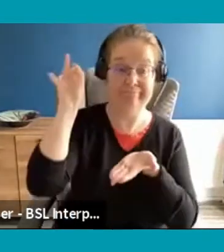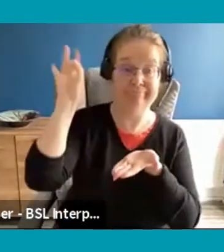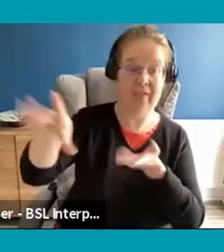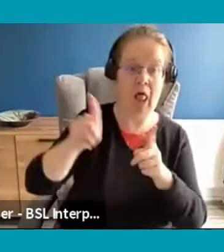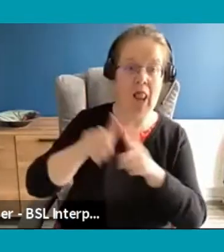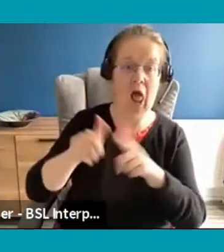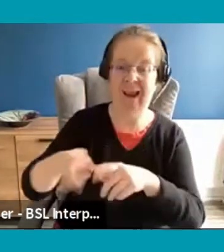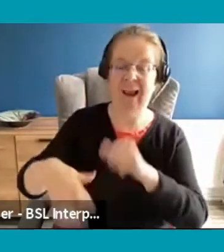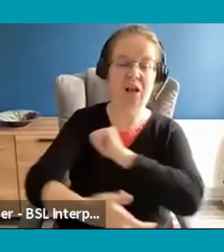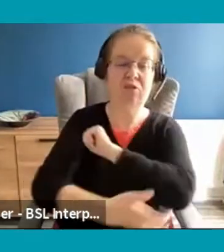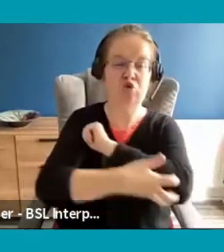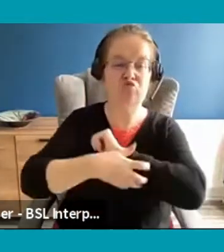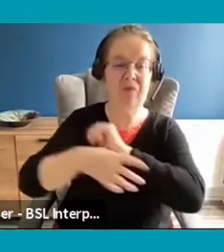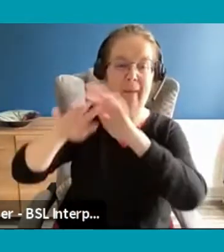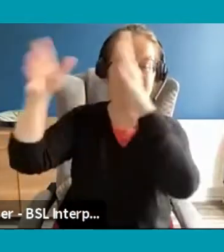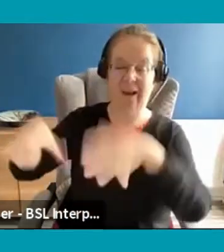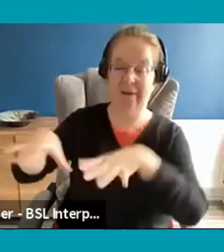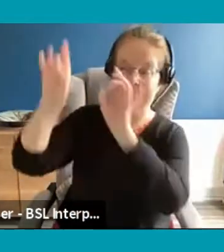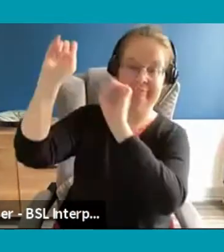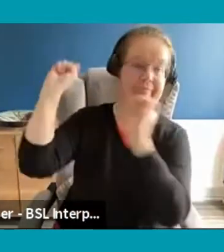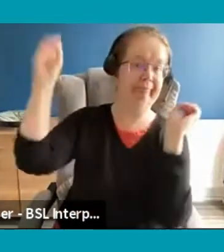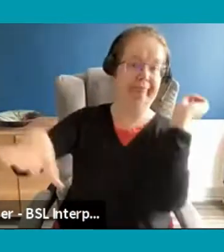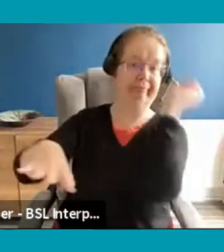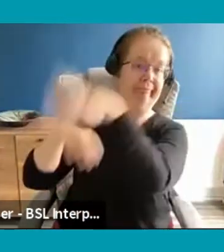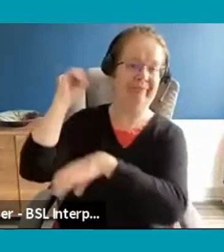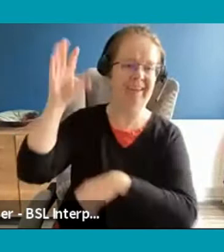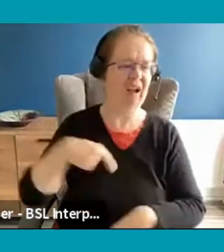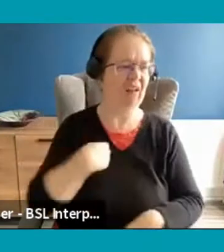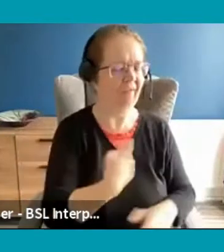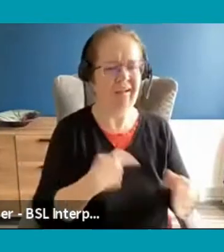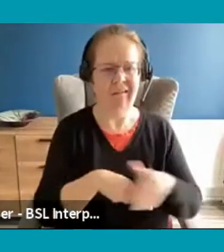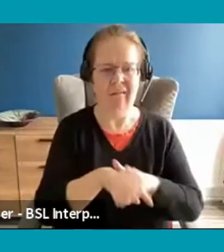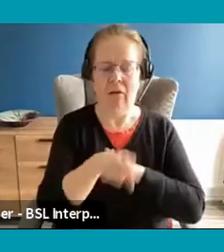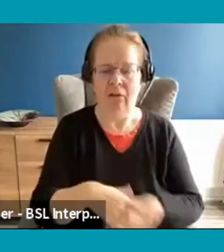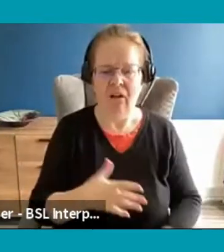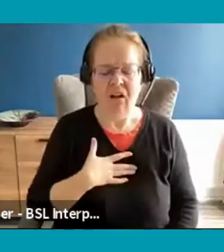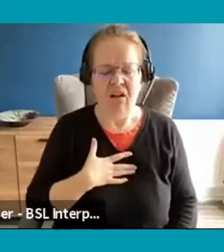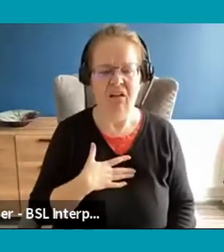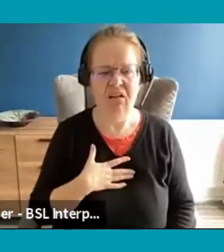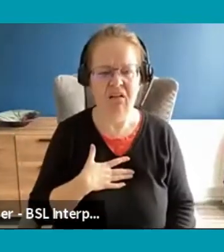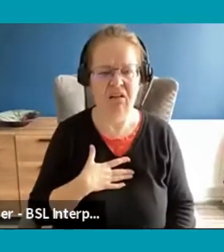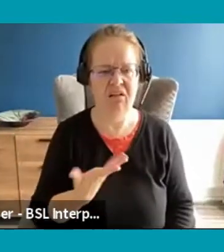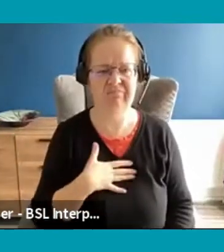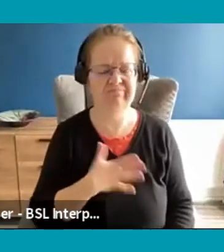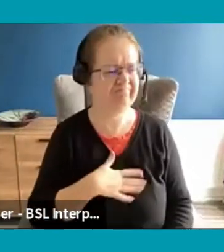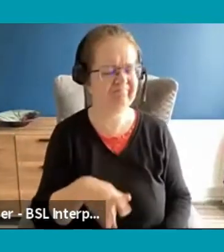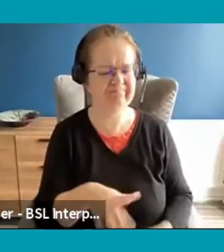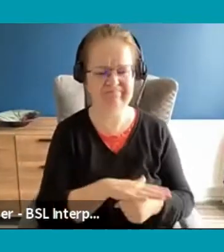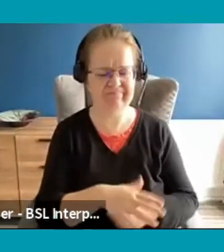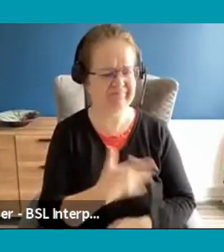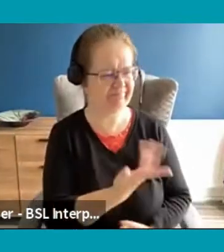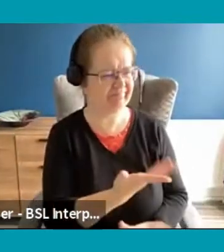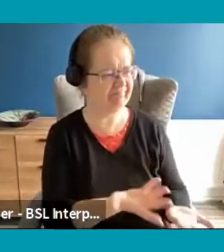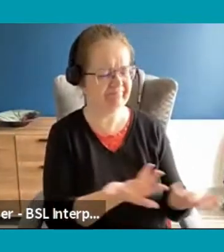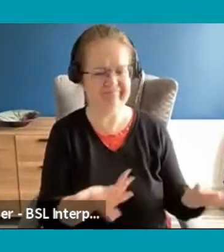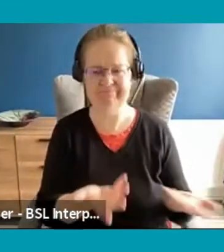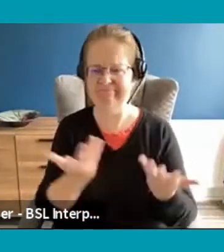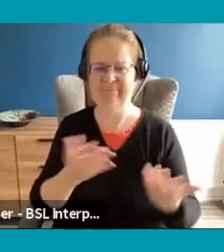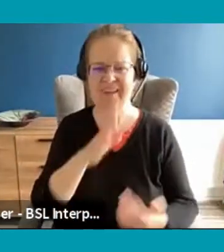and I know I left the meeting somewhat disillusioned and and sad at that situation and and thought about how can